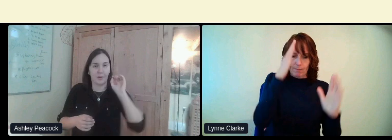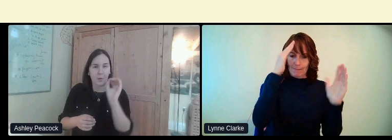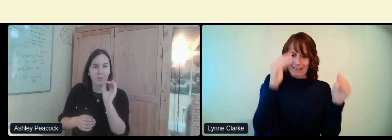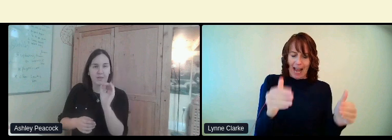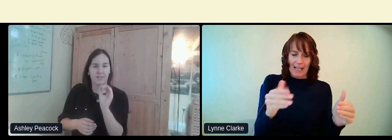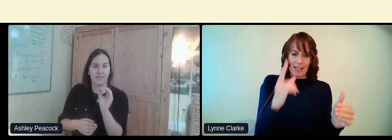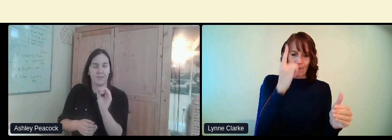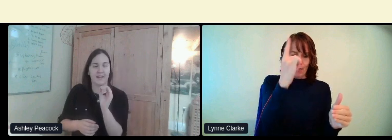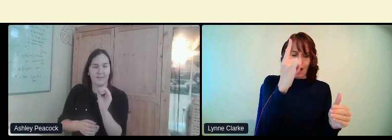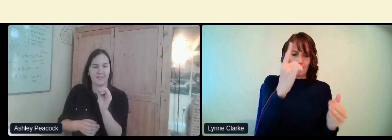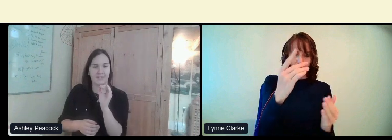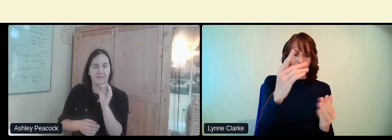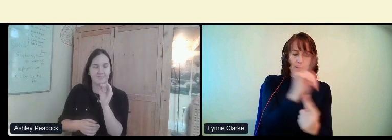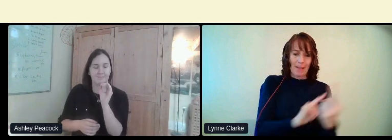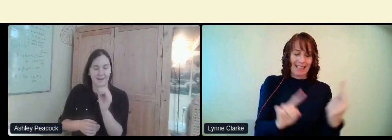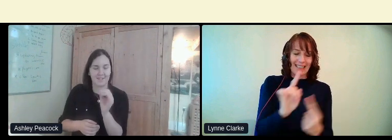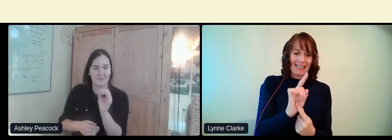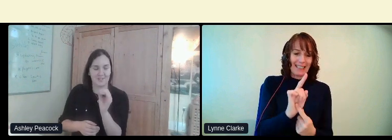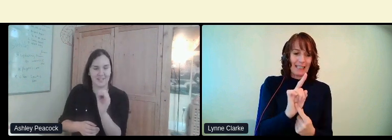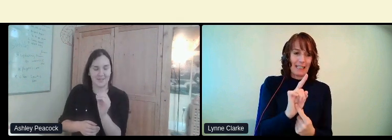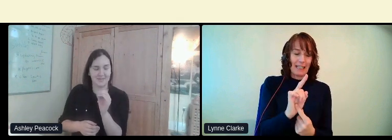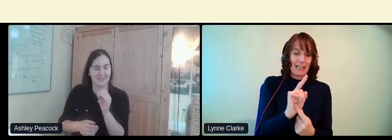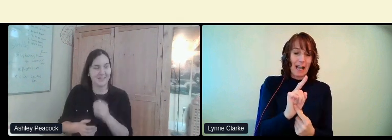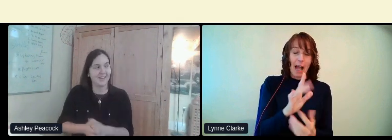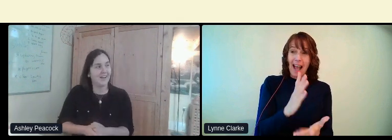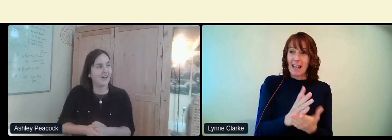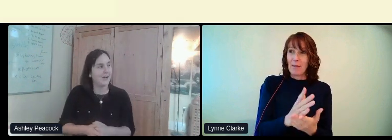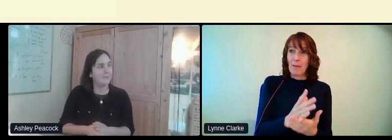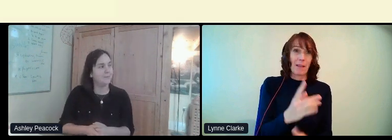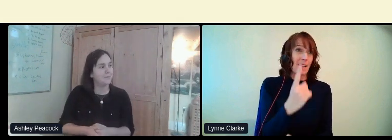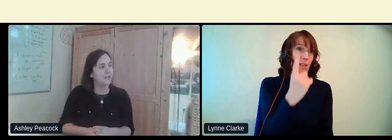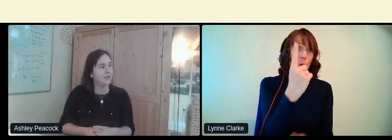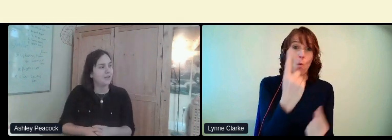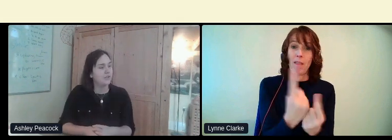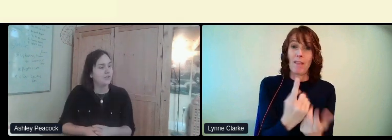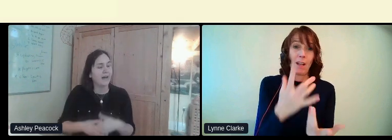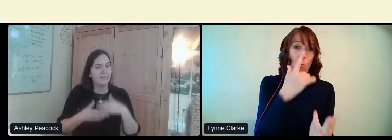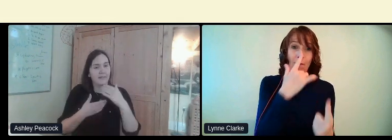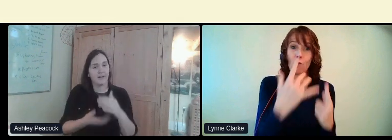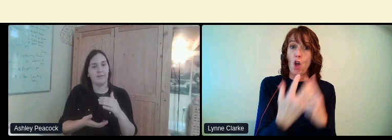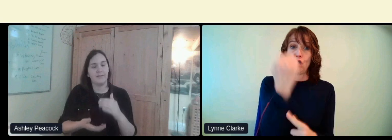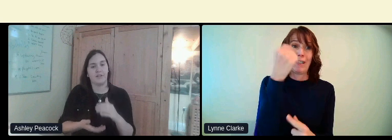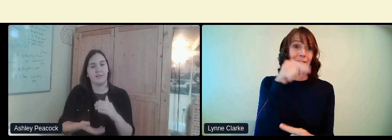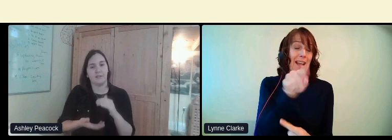be the only thing that we haven't managed to achieve. So having that kind of agenda